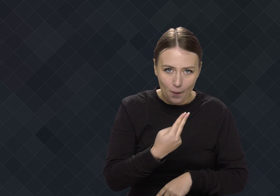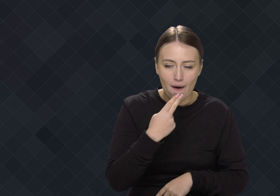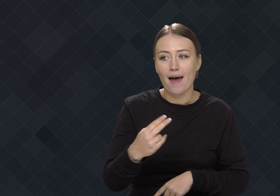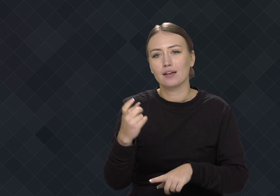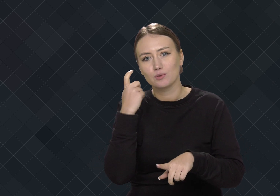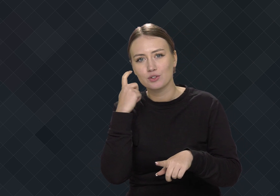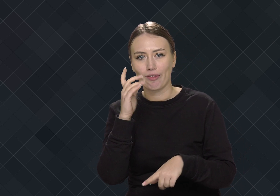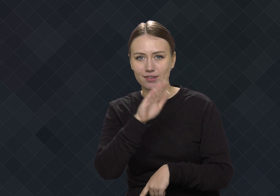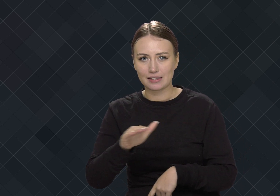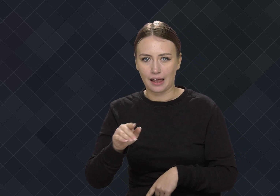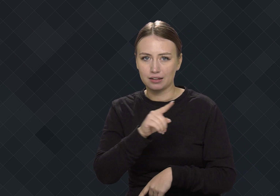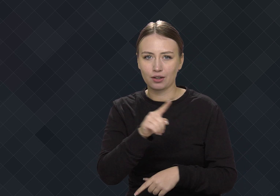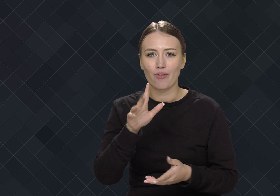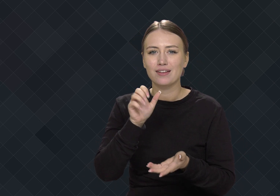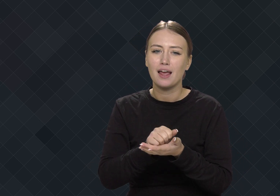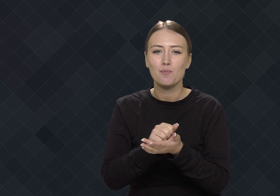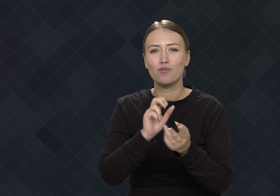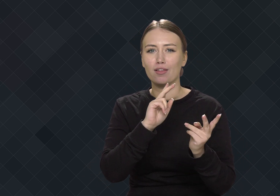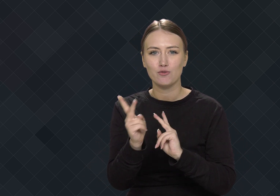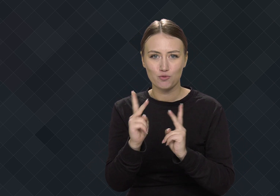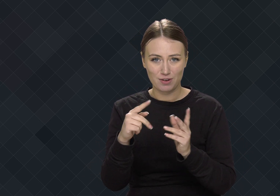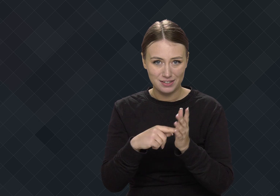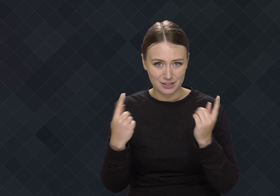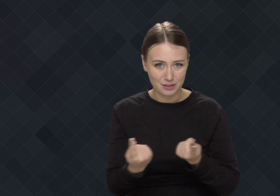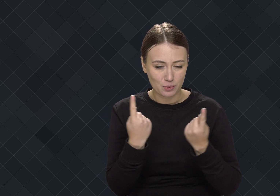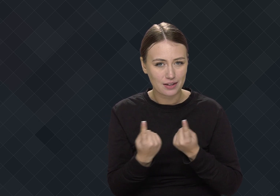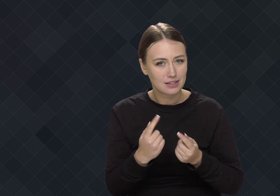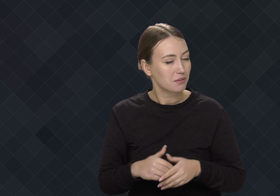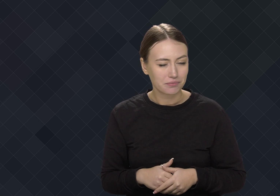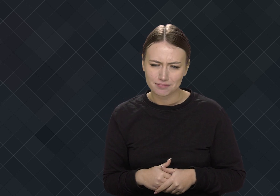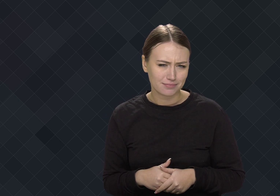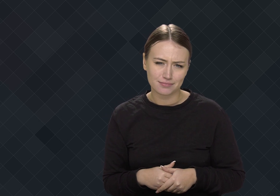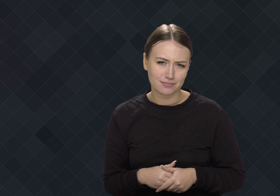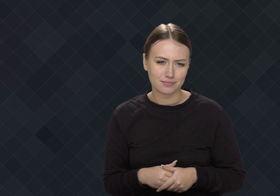hearing children act as interpreters in such situations.